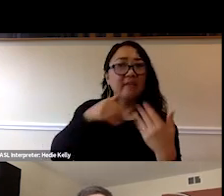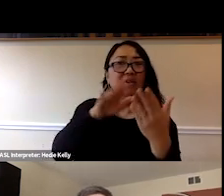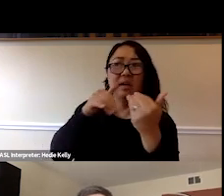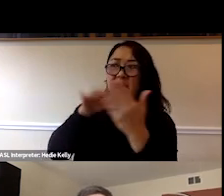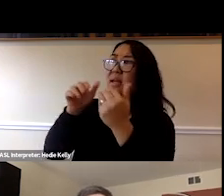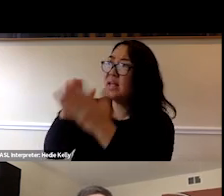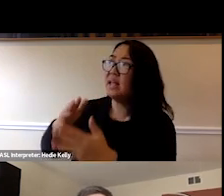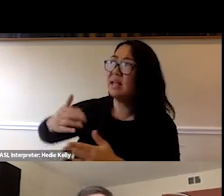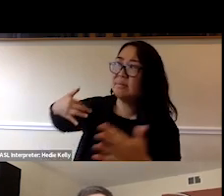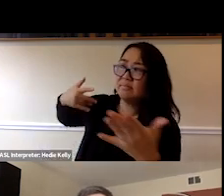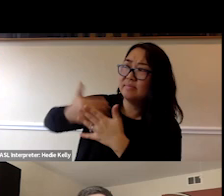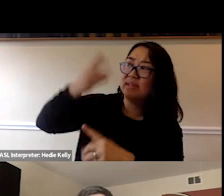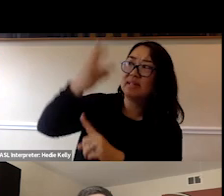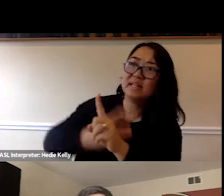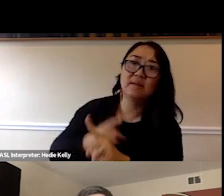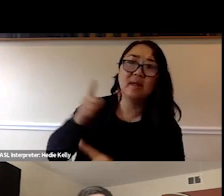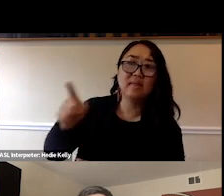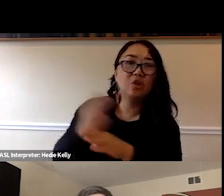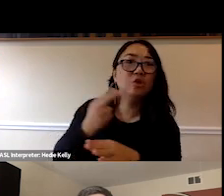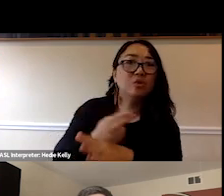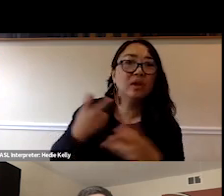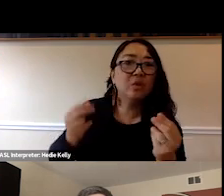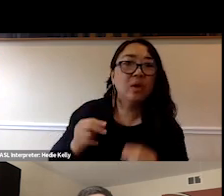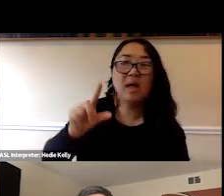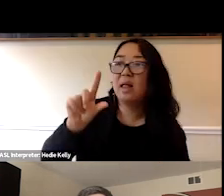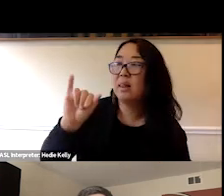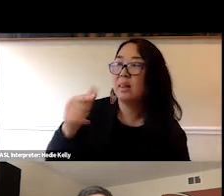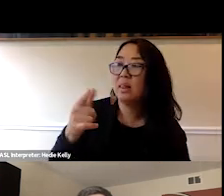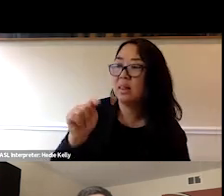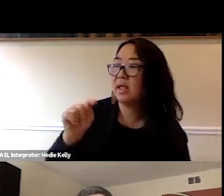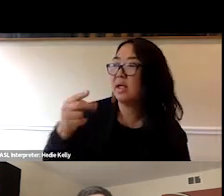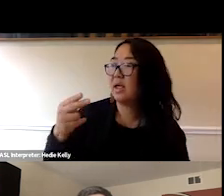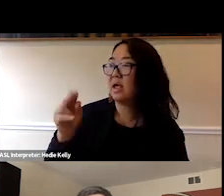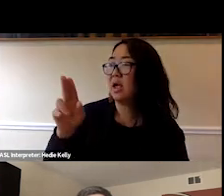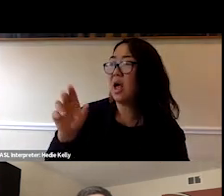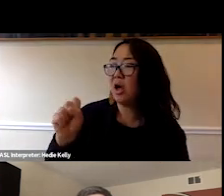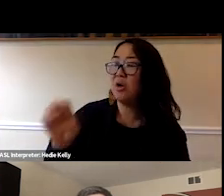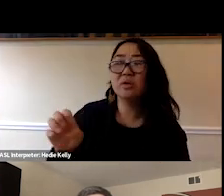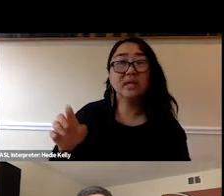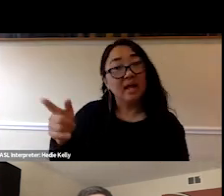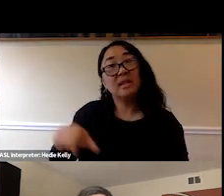that are using Lighthouse, which is another kind of automated checker.